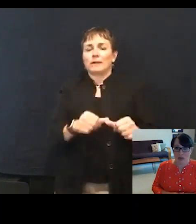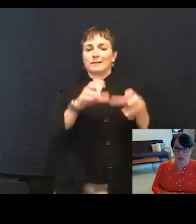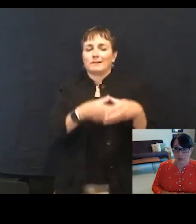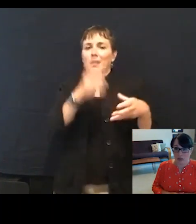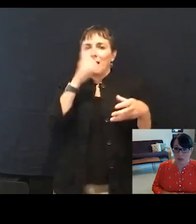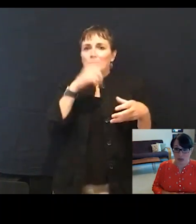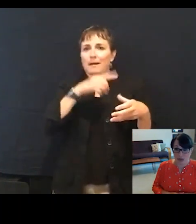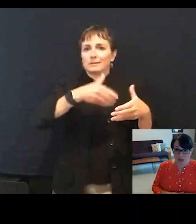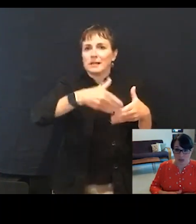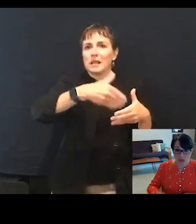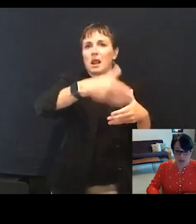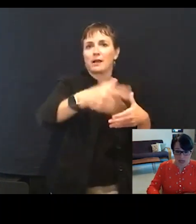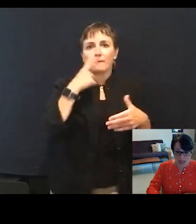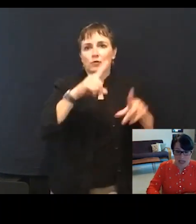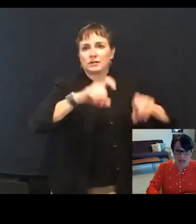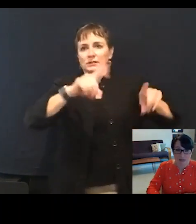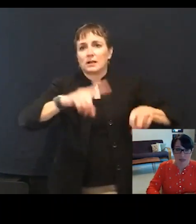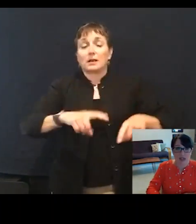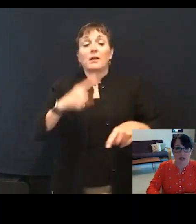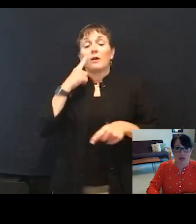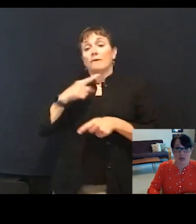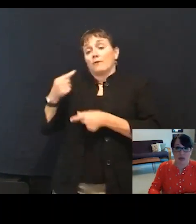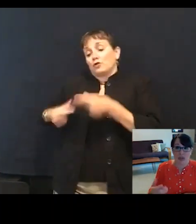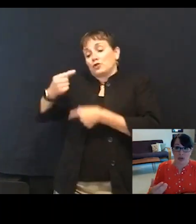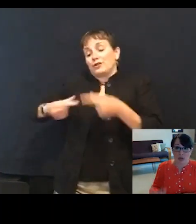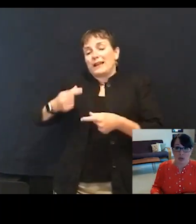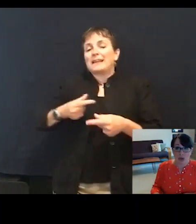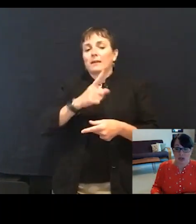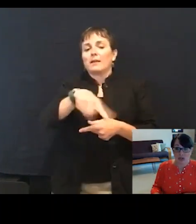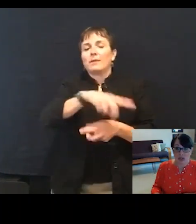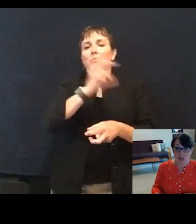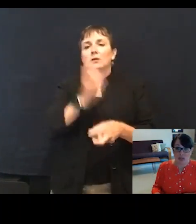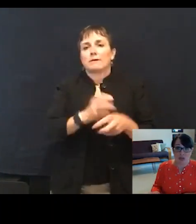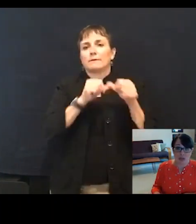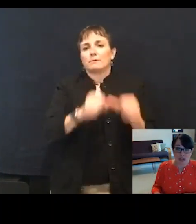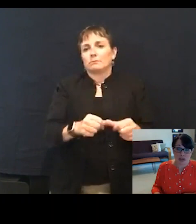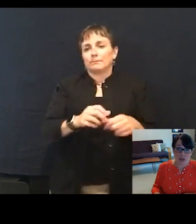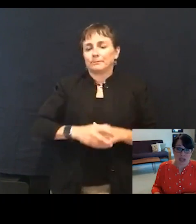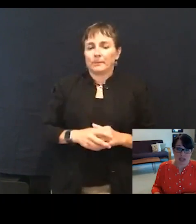were a little bit more difficult to maintain. So we wanted to develop a traditional myosin